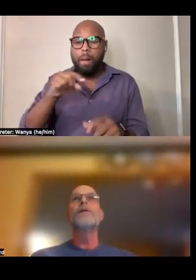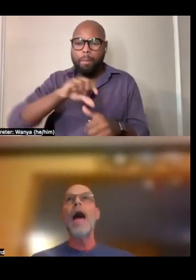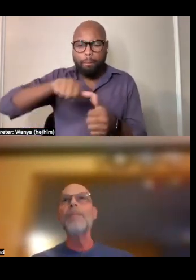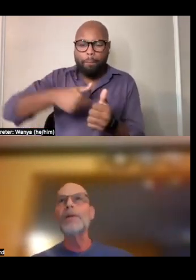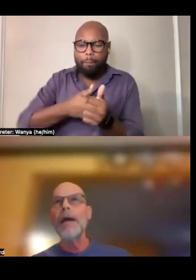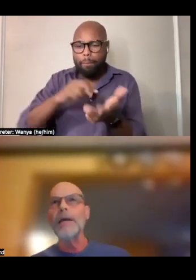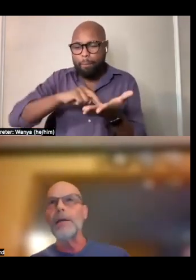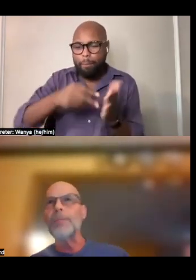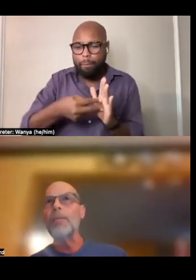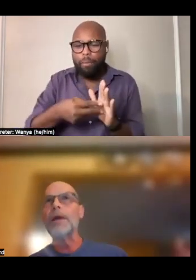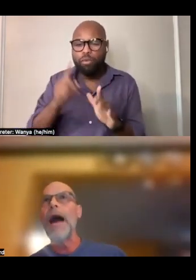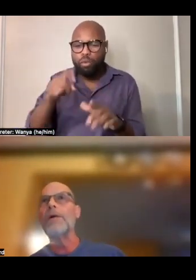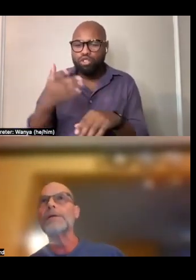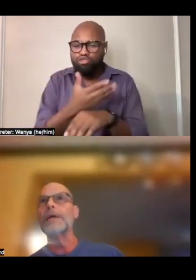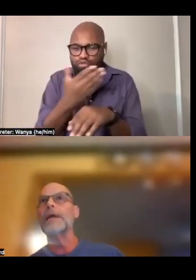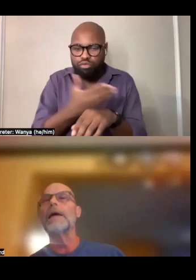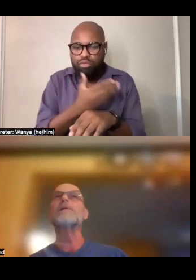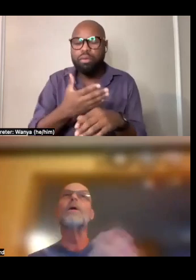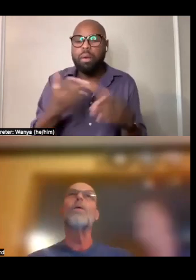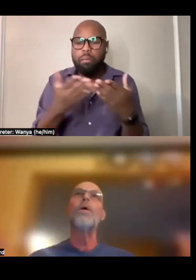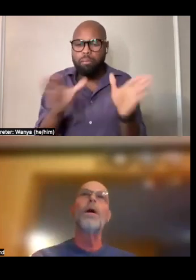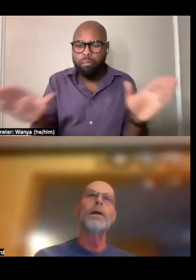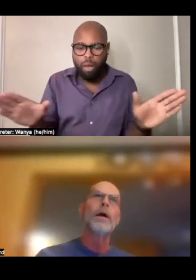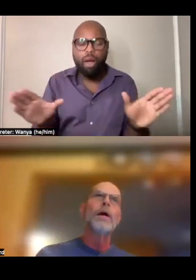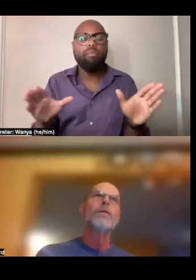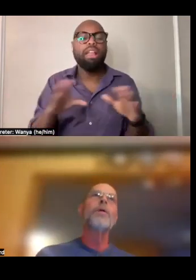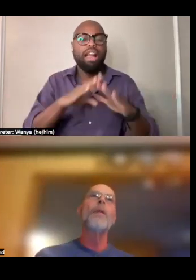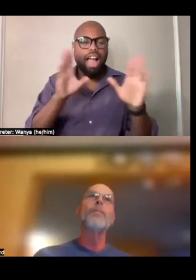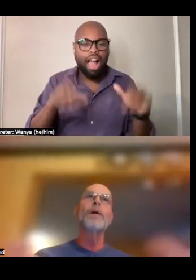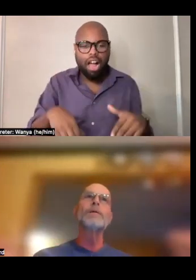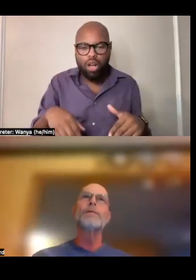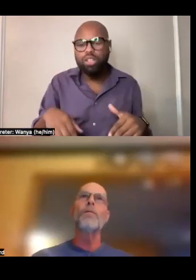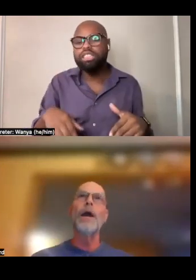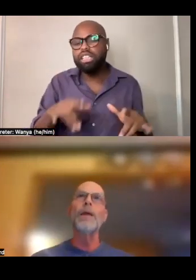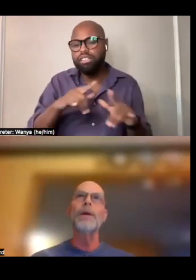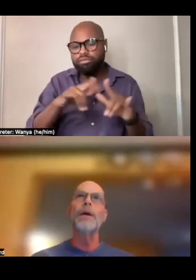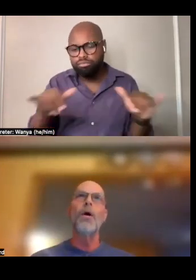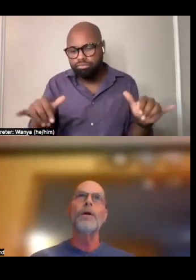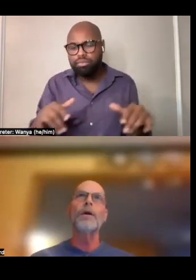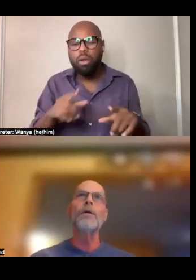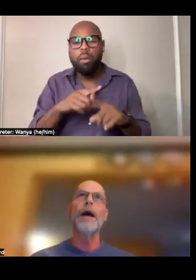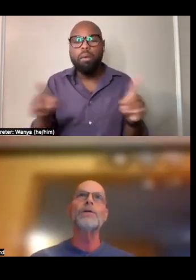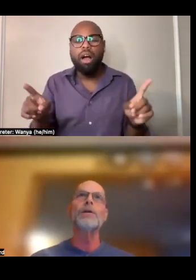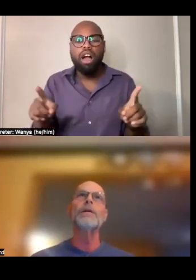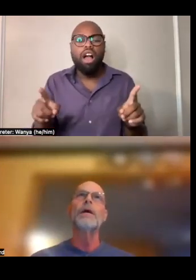dilapidated public housing and so on. The problem was it was a way big over-correction.